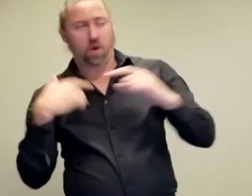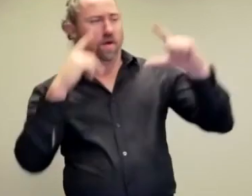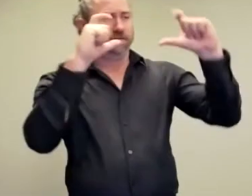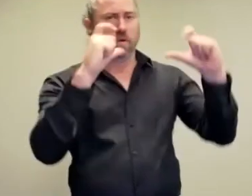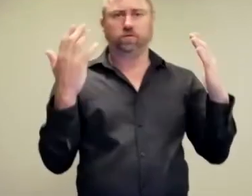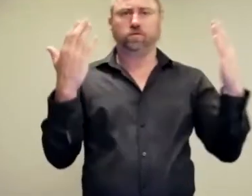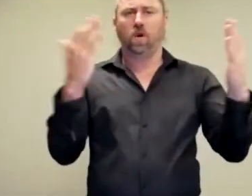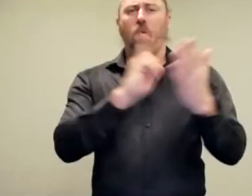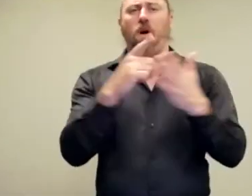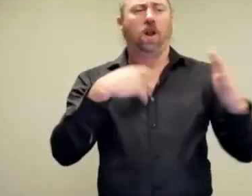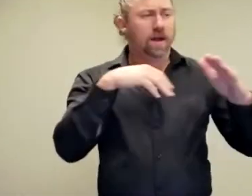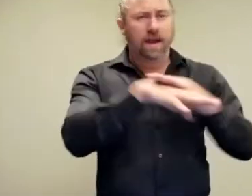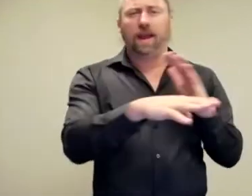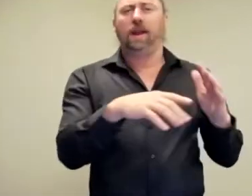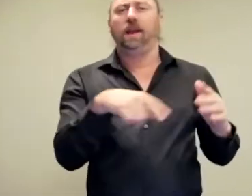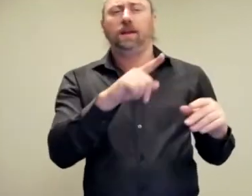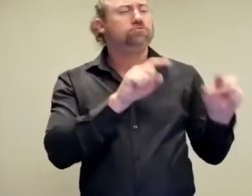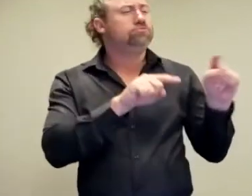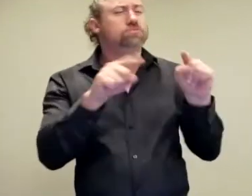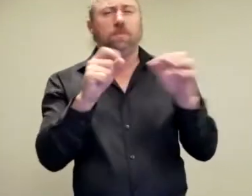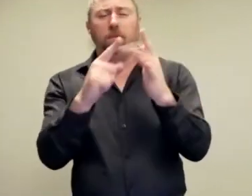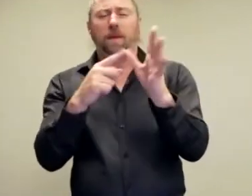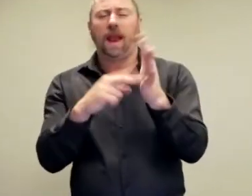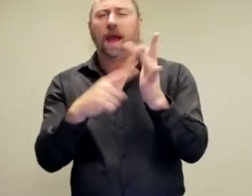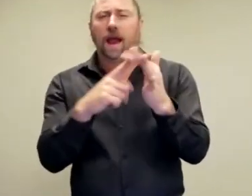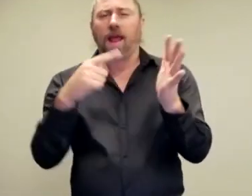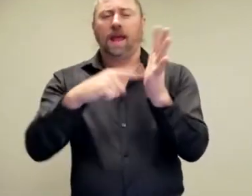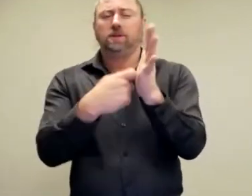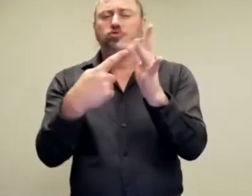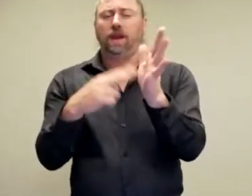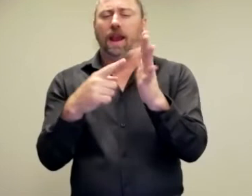the rounds of biennales and triennials around the world, as well as images of